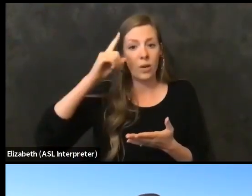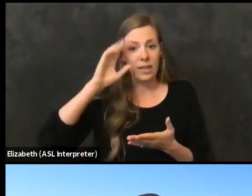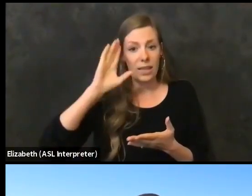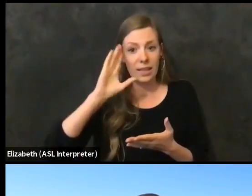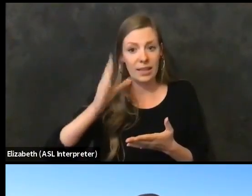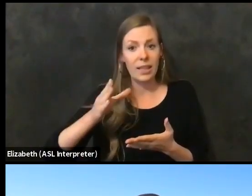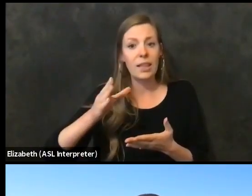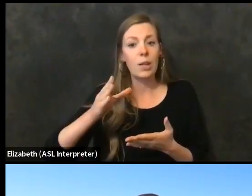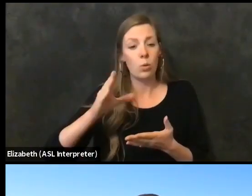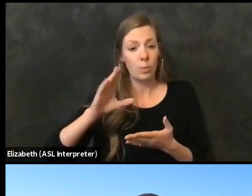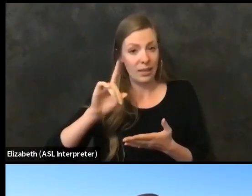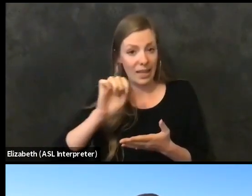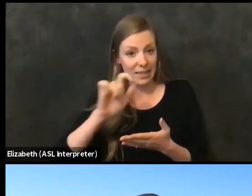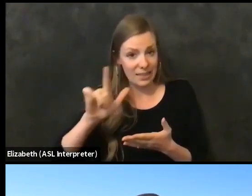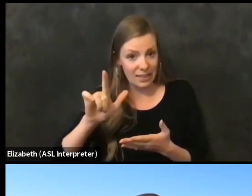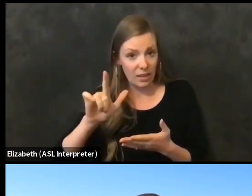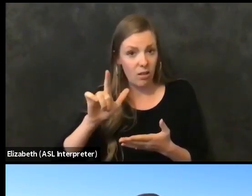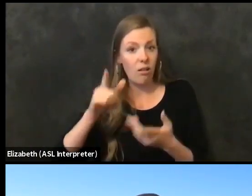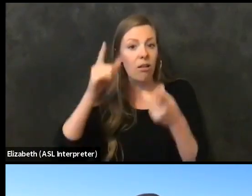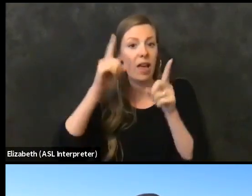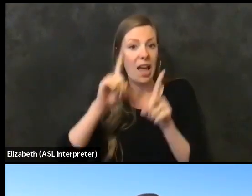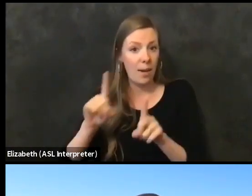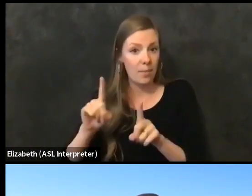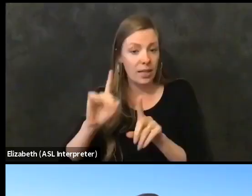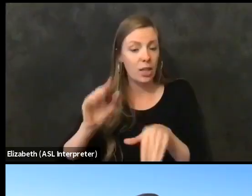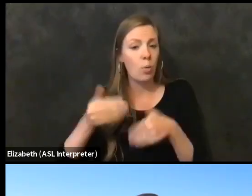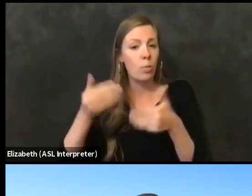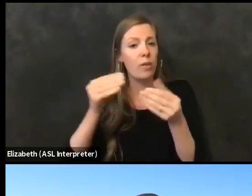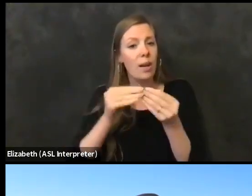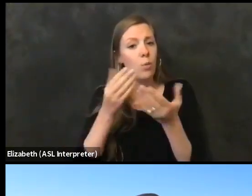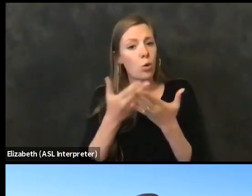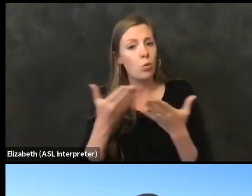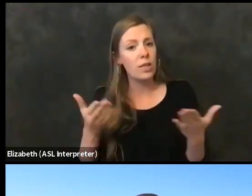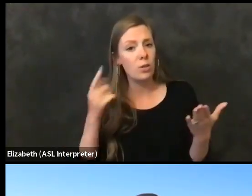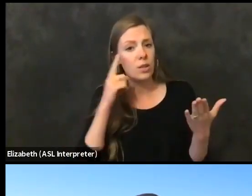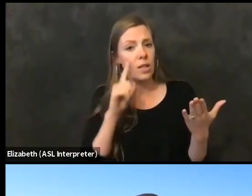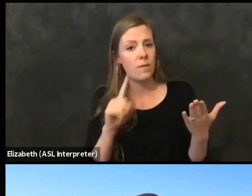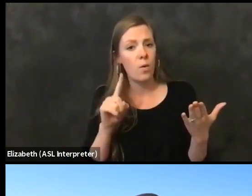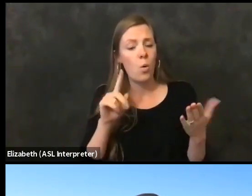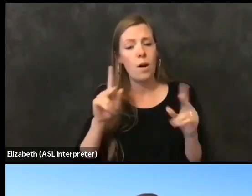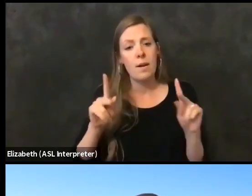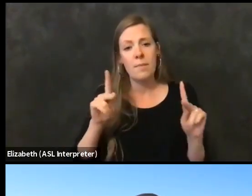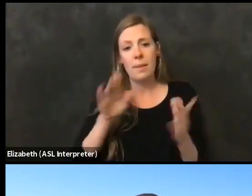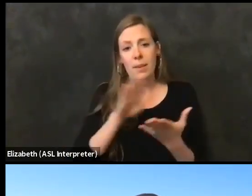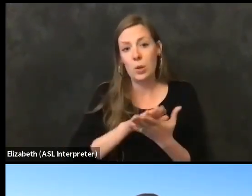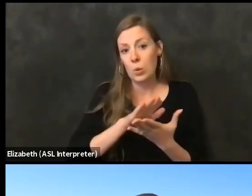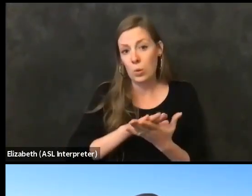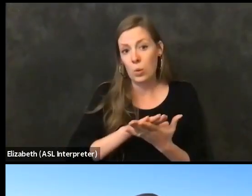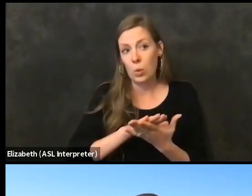reached that puts more resources on the ground to public schools and that should come in this coming week, if not the following.